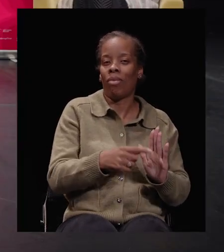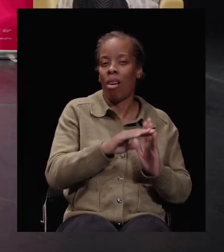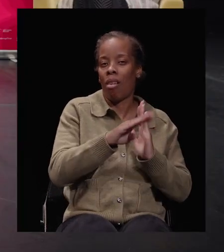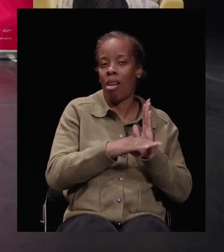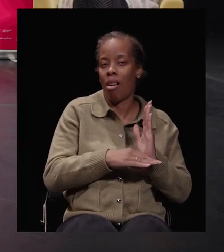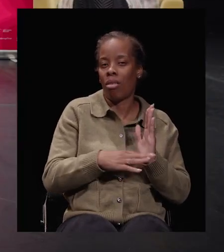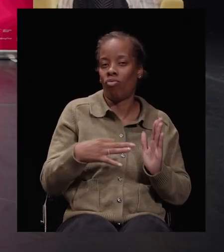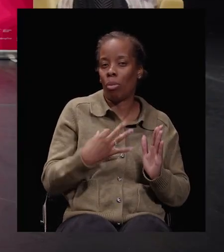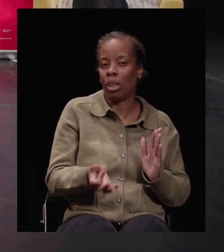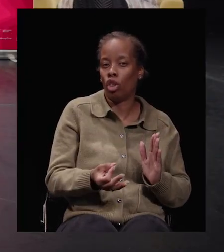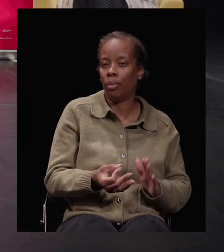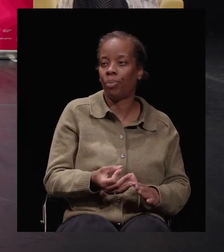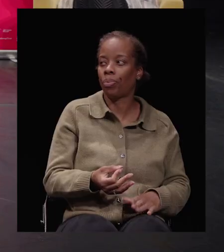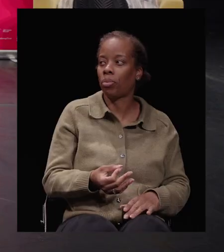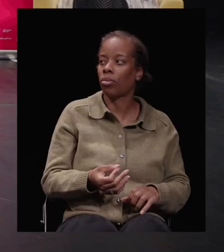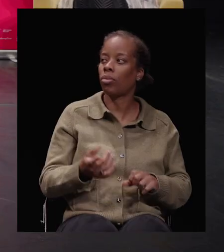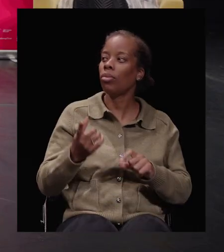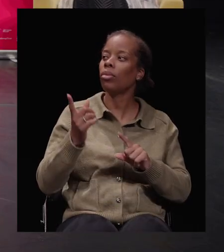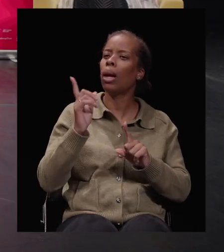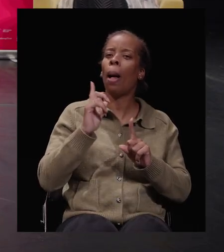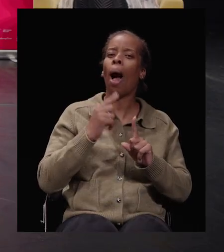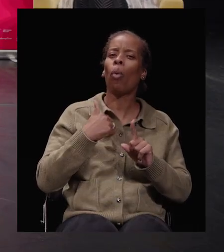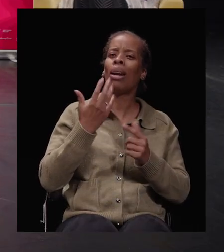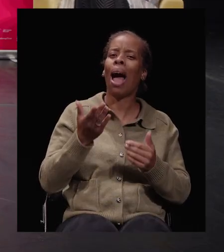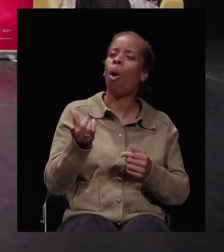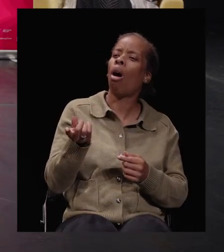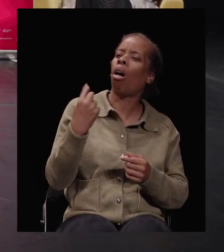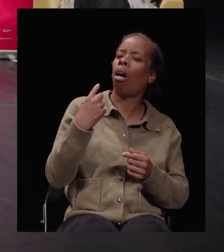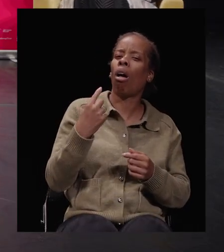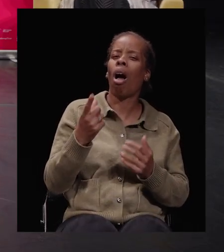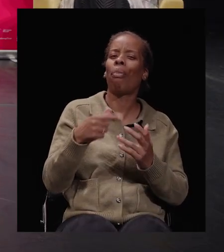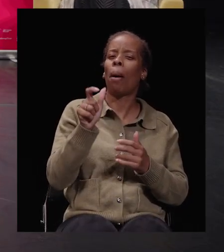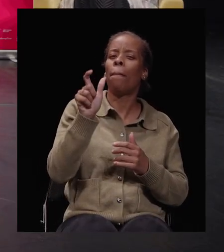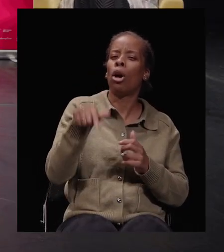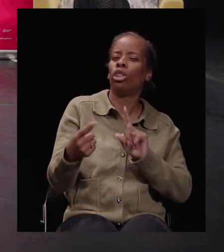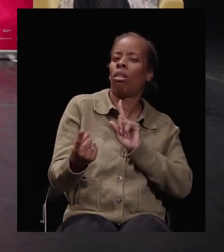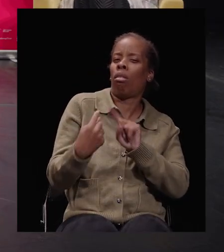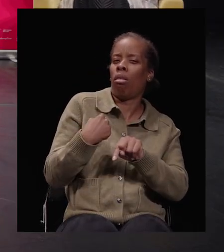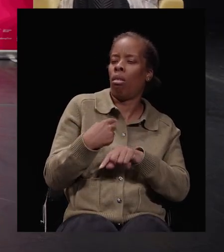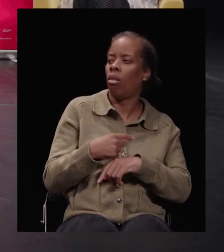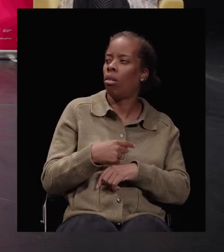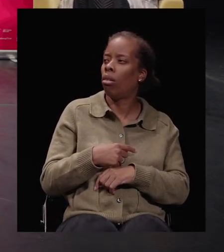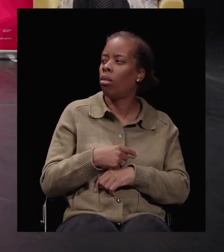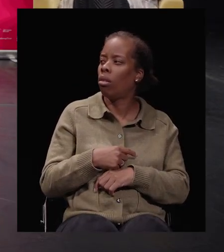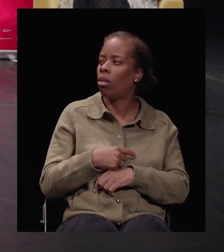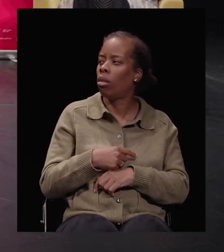So let me throw the tennis ball across the pitch, and to you, Neil, because all I remember about COVID